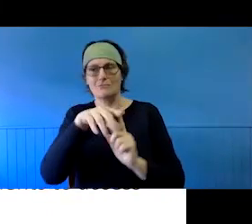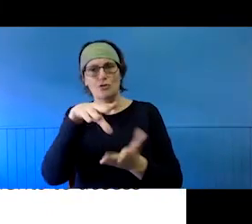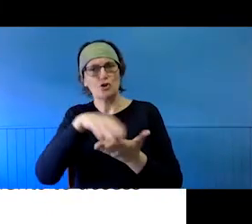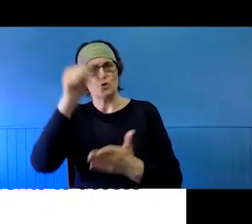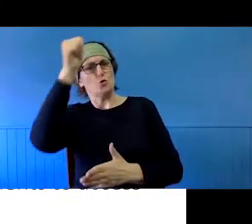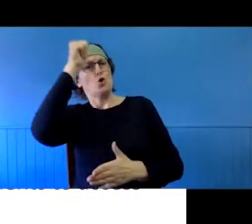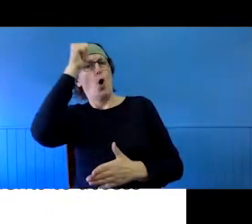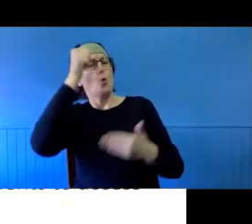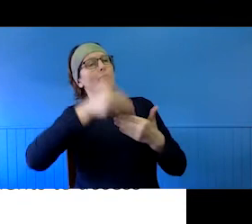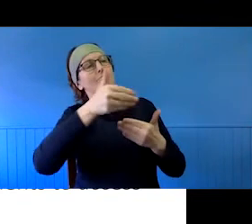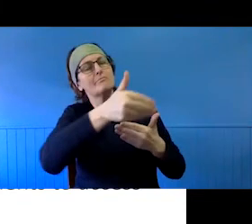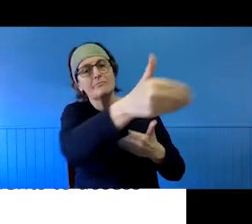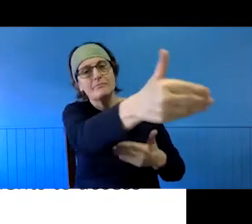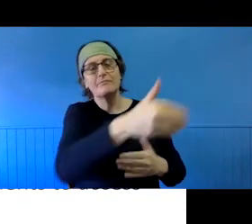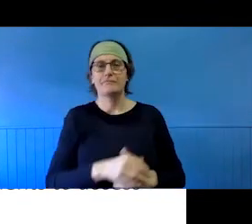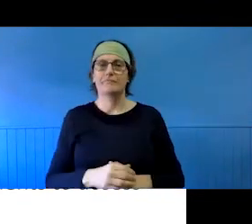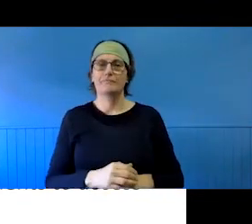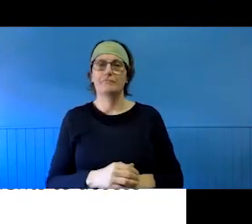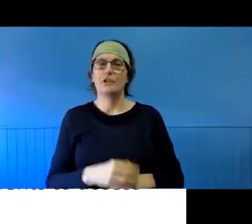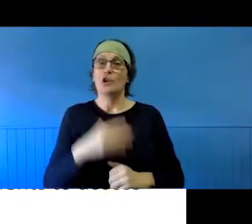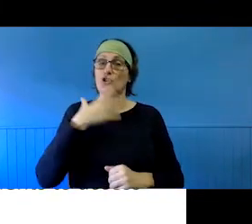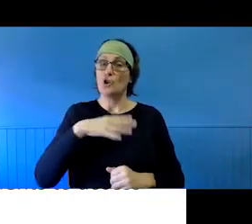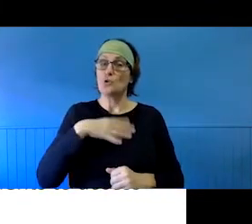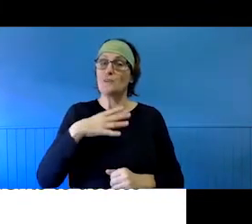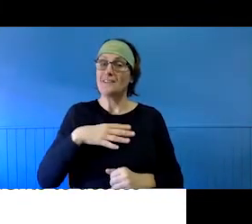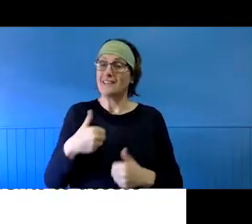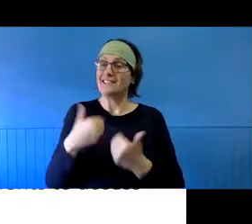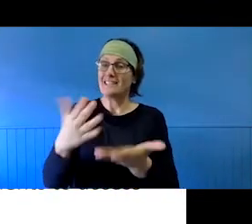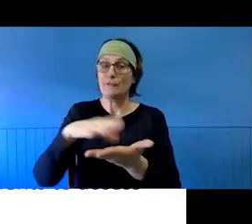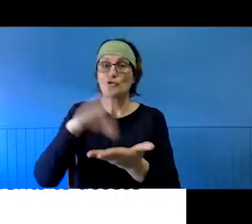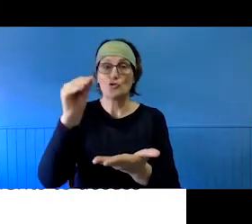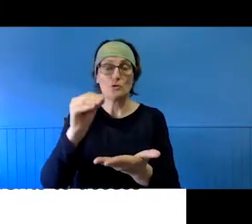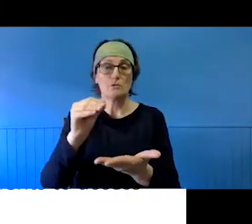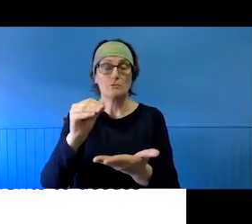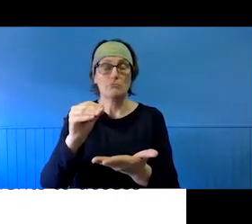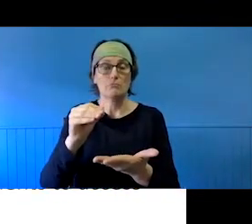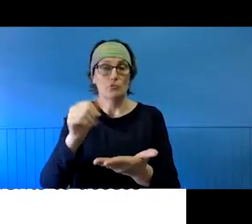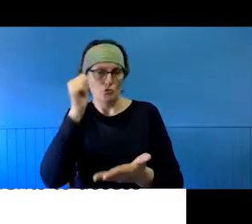a predictable area of exploration for your students. So this means